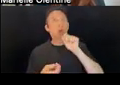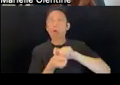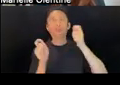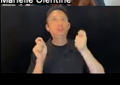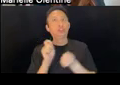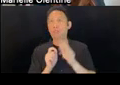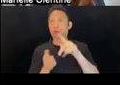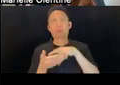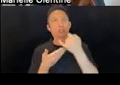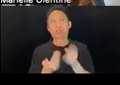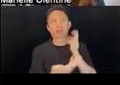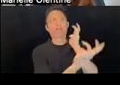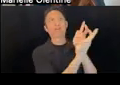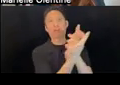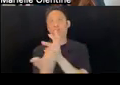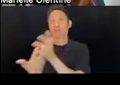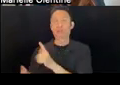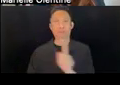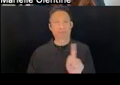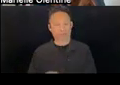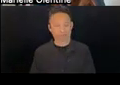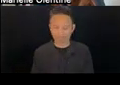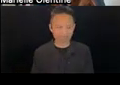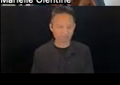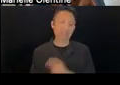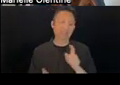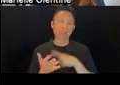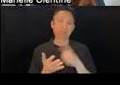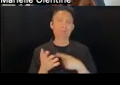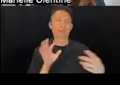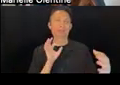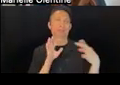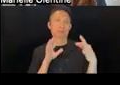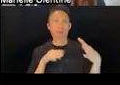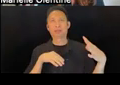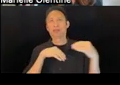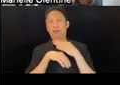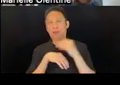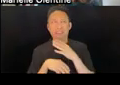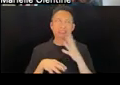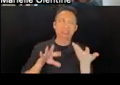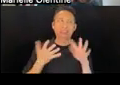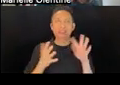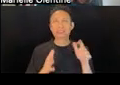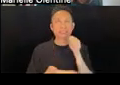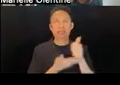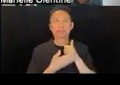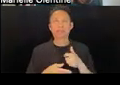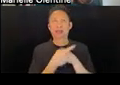starting early. So Marielle mentioned the second bullet point here, markets and forums, training